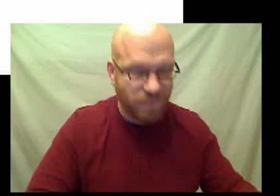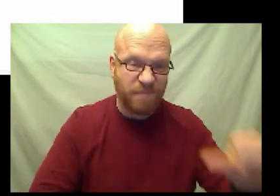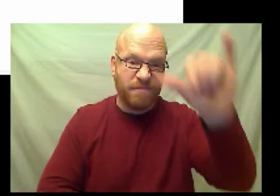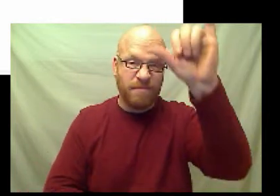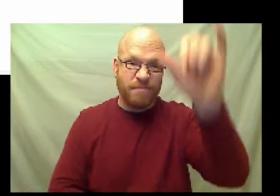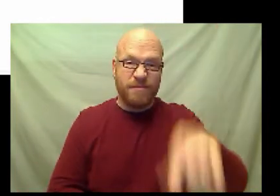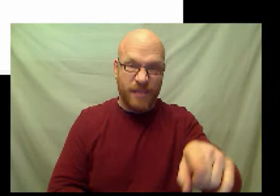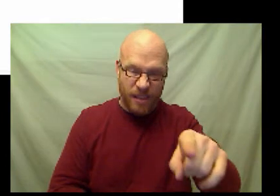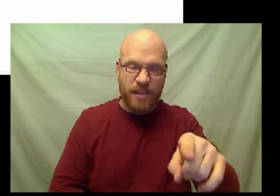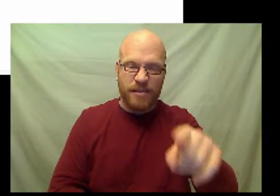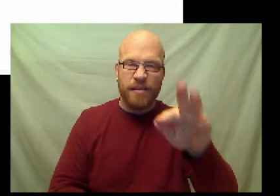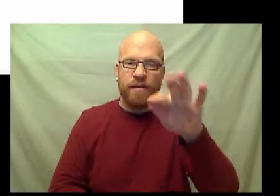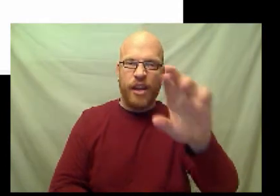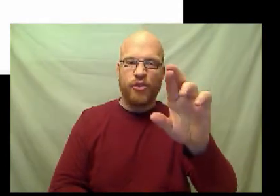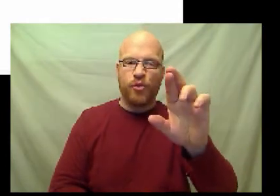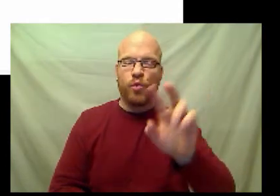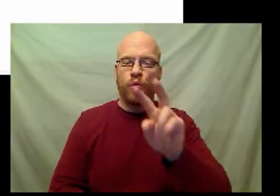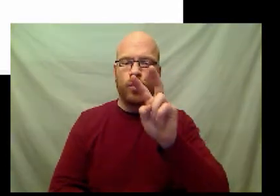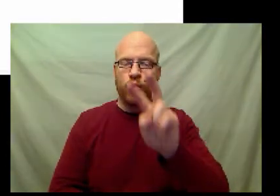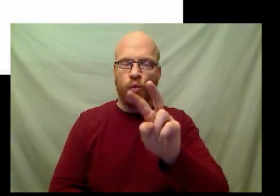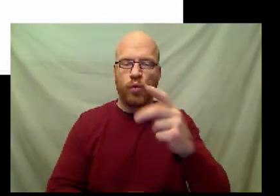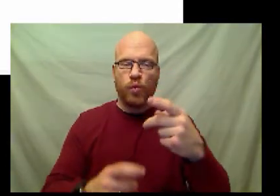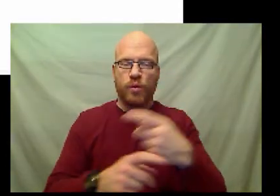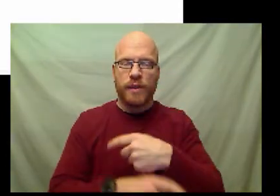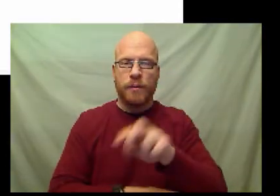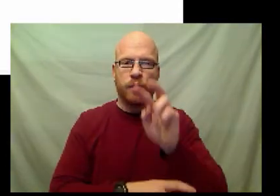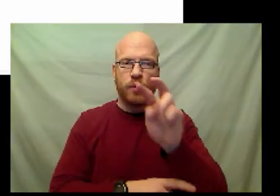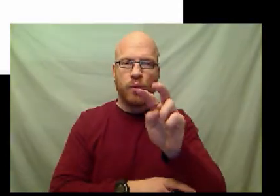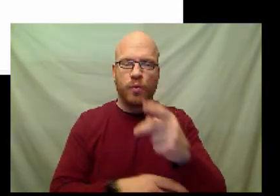Okay. So that -- the factors, 2 times 2,